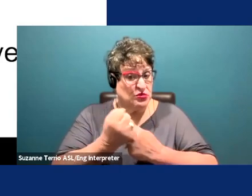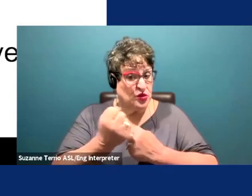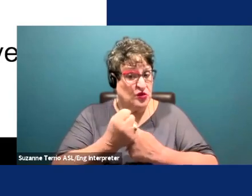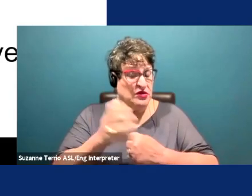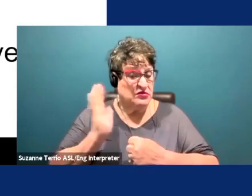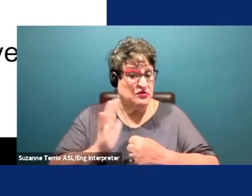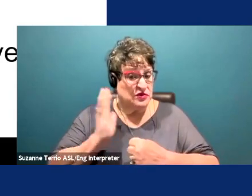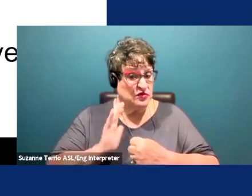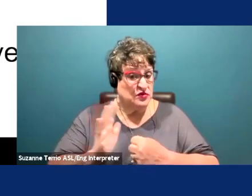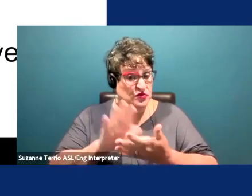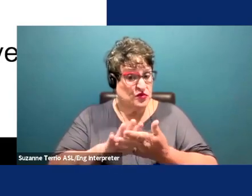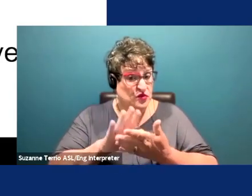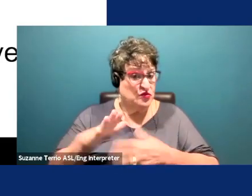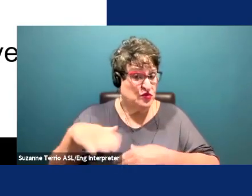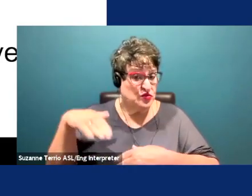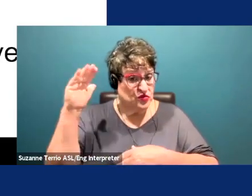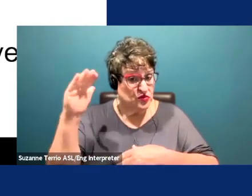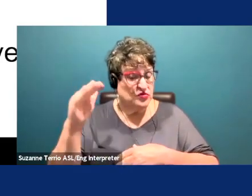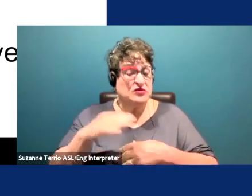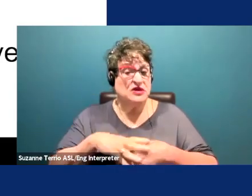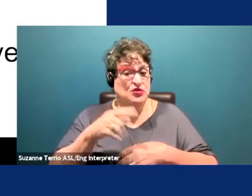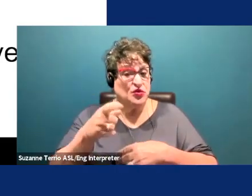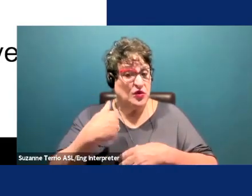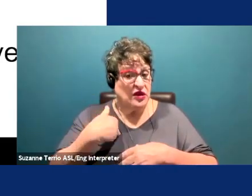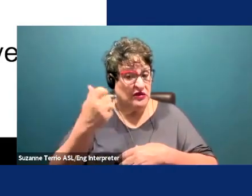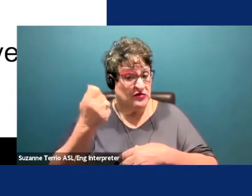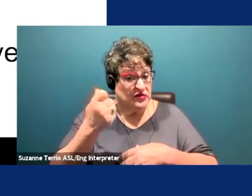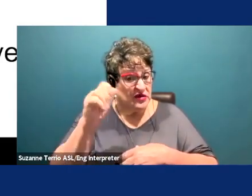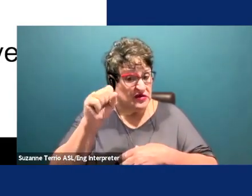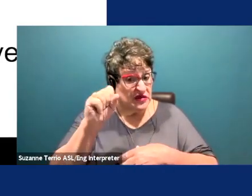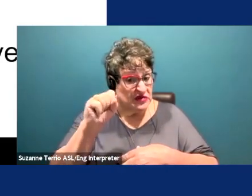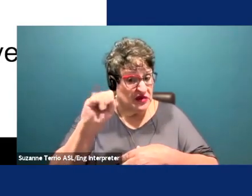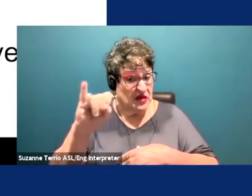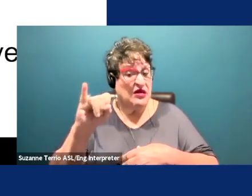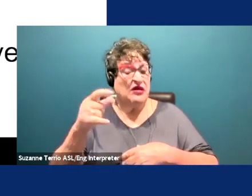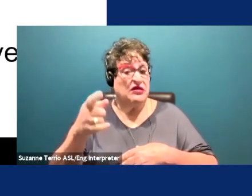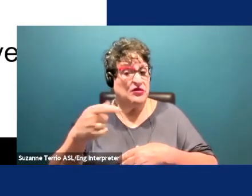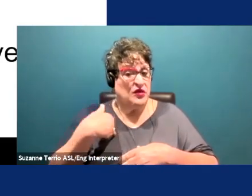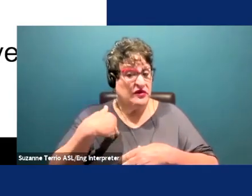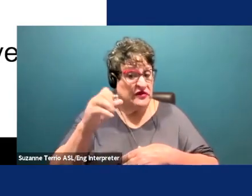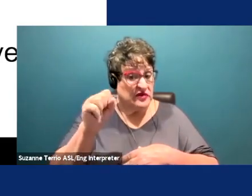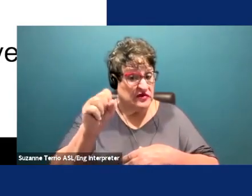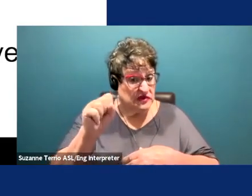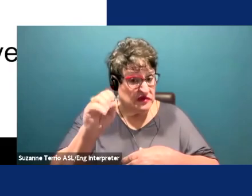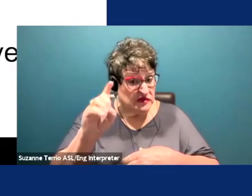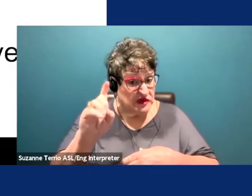Do you have SSI or have you ever received SSI or SSDI? Do you have trouble learning new things?